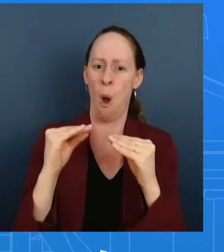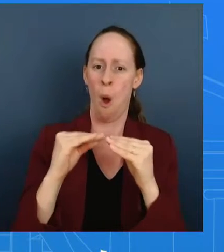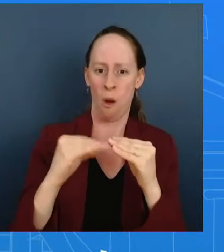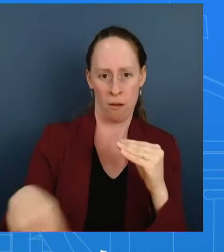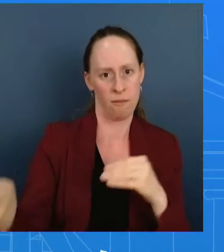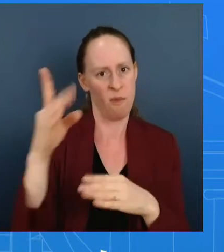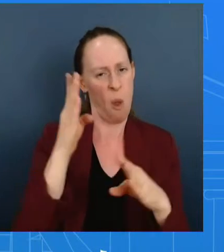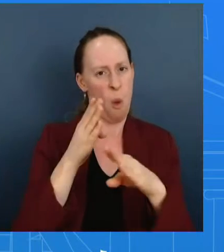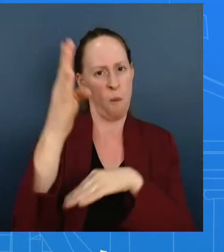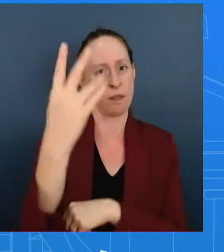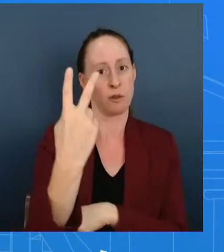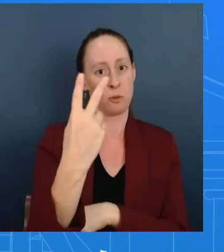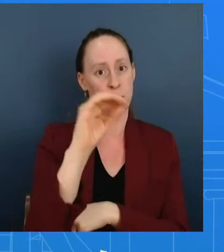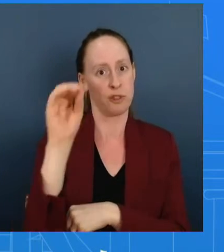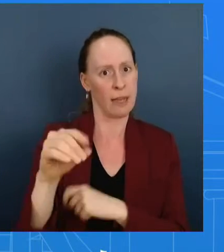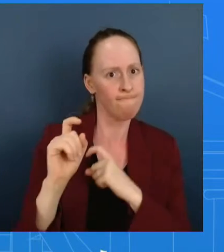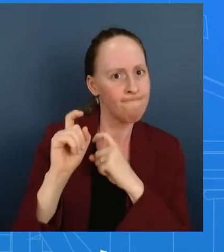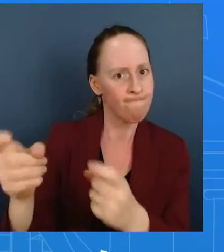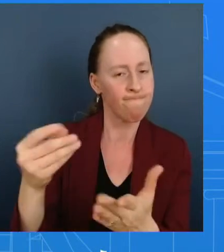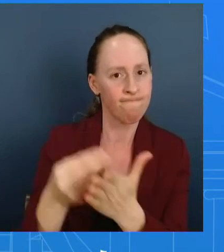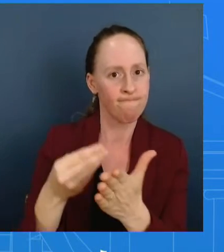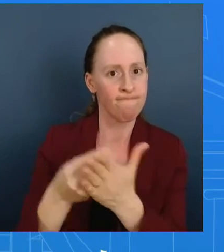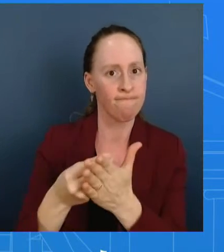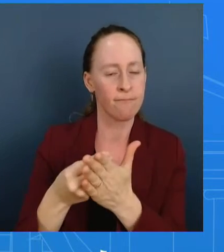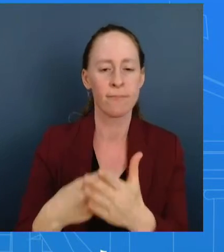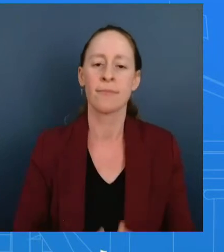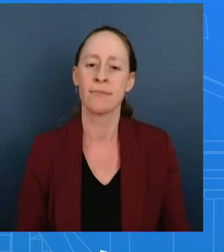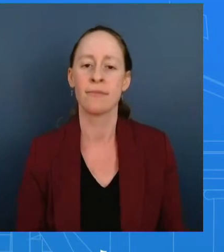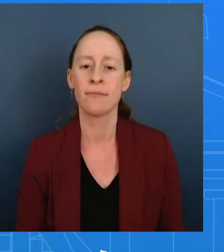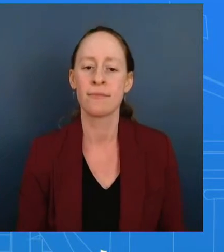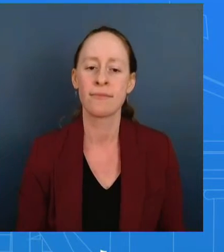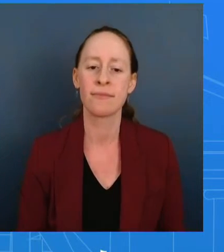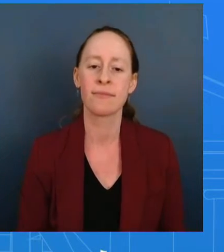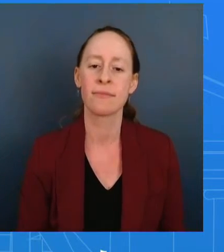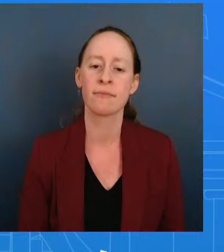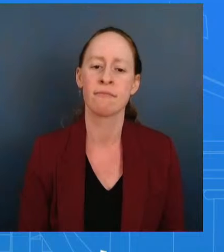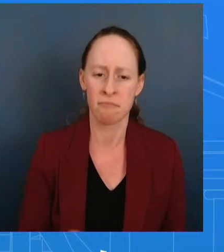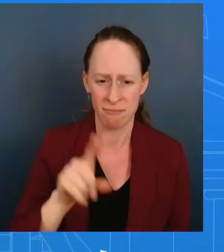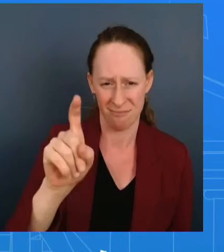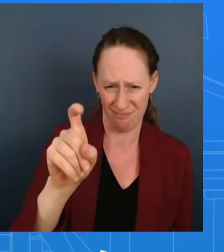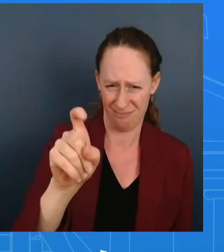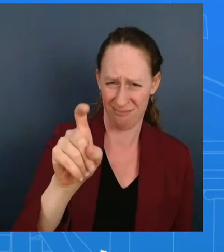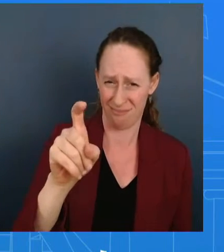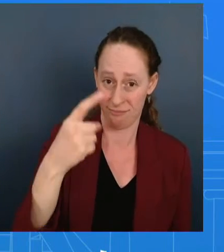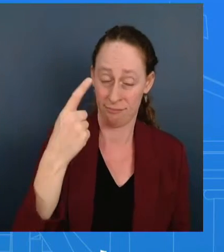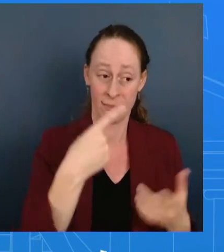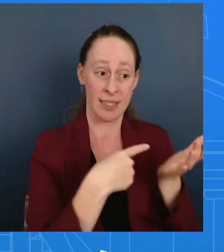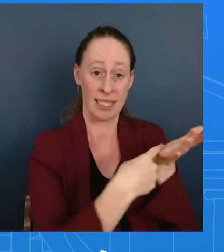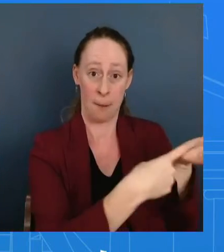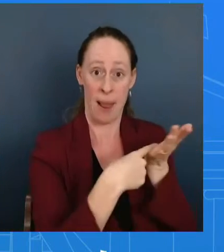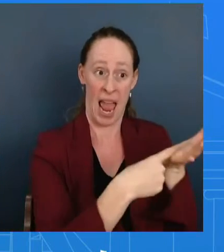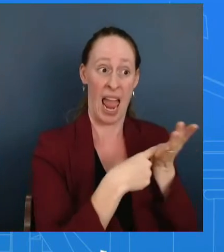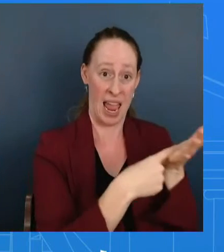Have you, in your meetings with him, ever seen him appear